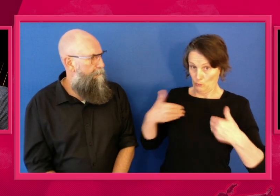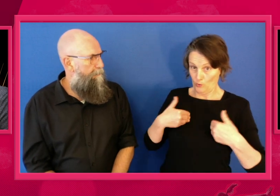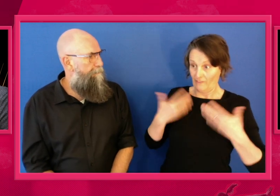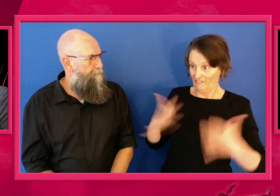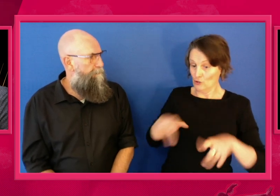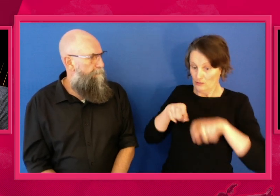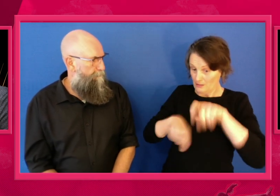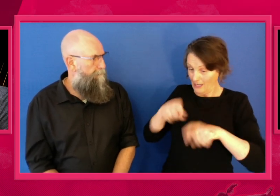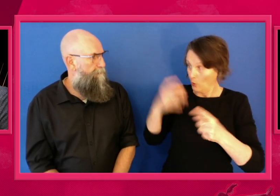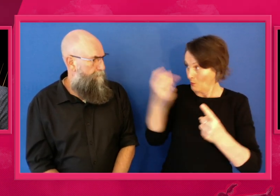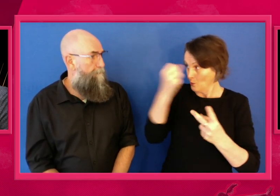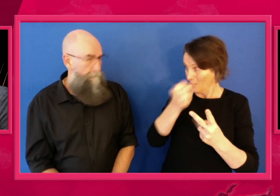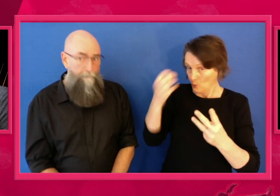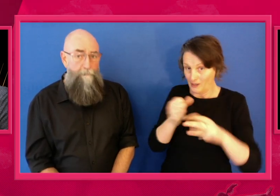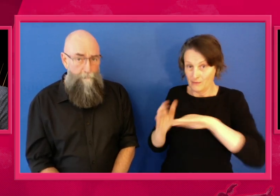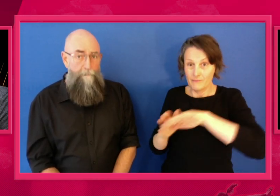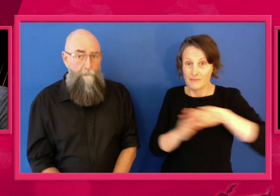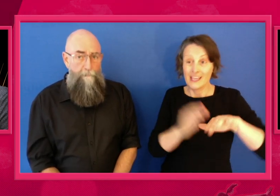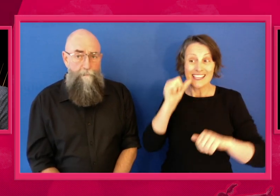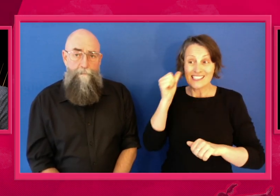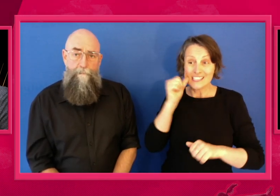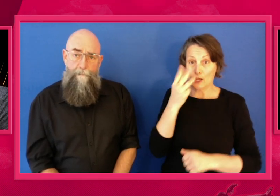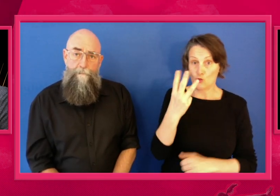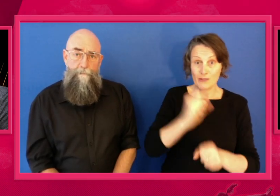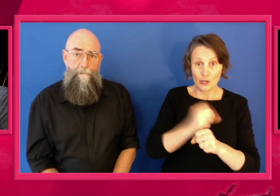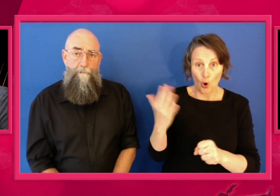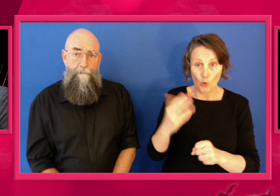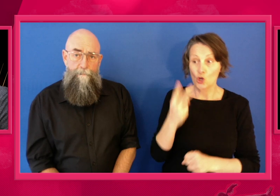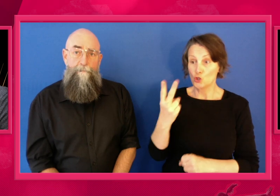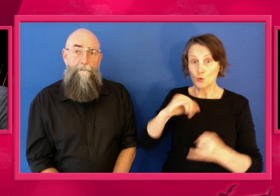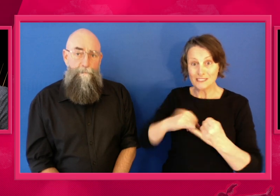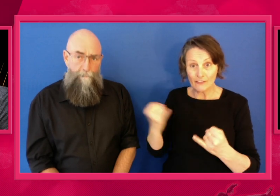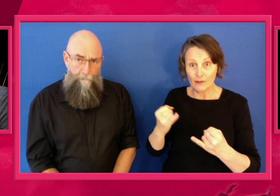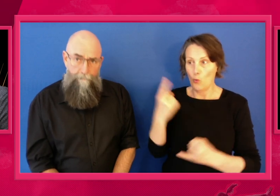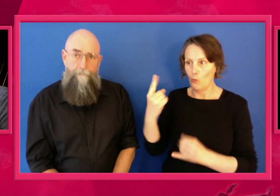yesterday's action: three gold, two silver, one bronze. On one day of competition. Kurt Fearnley: Huge.